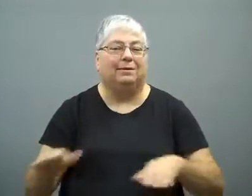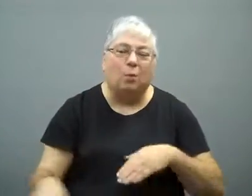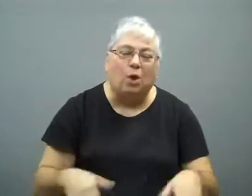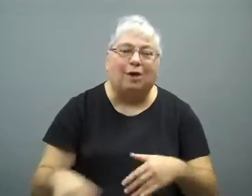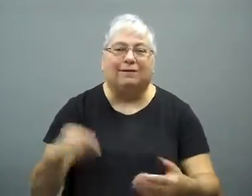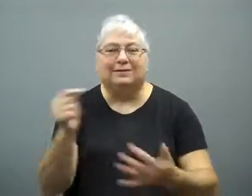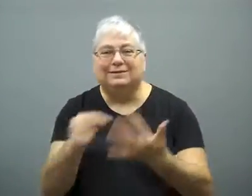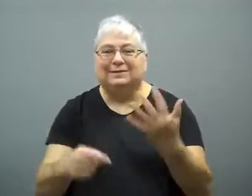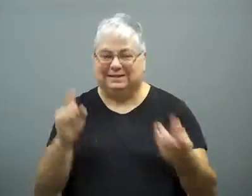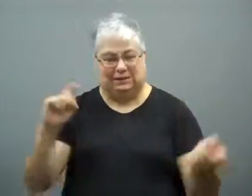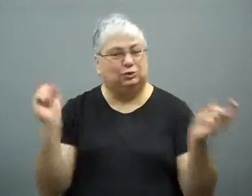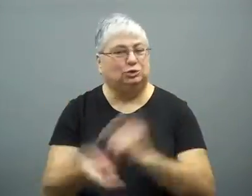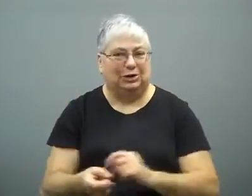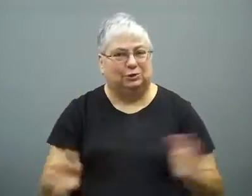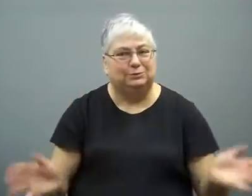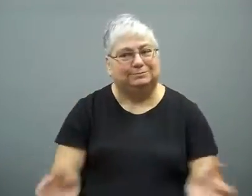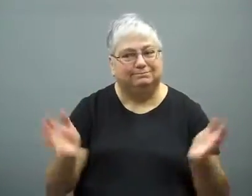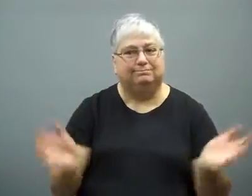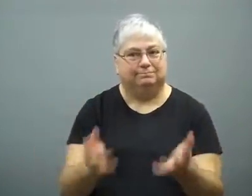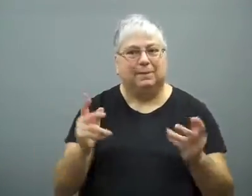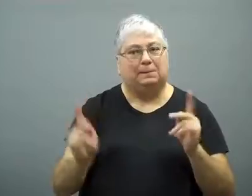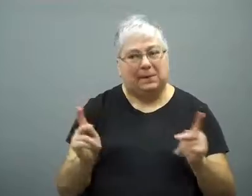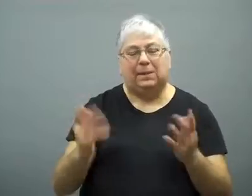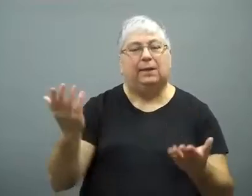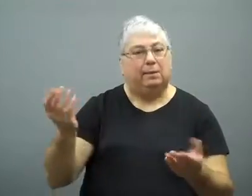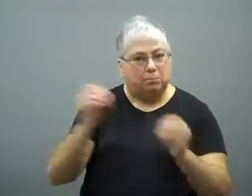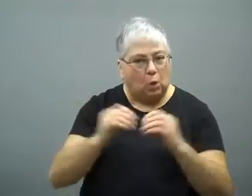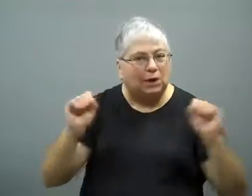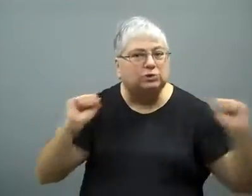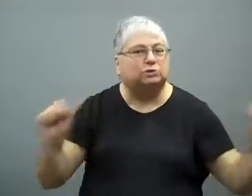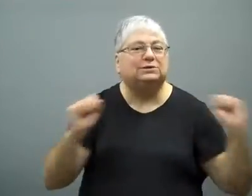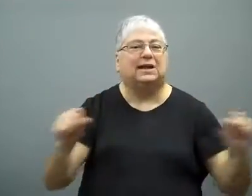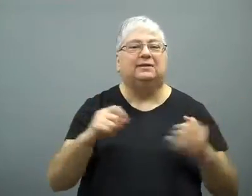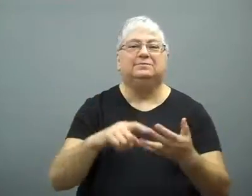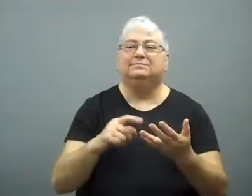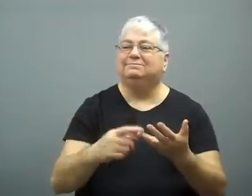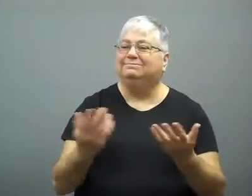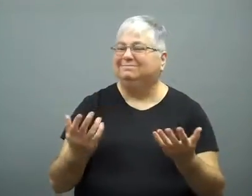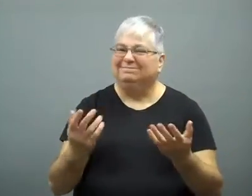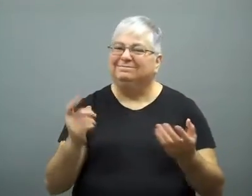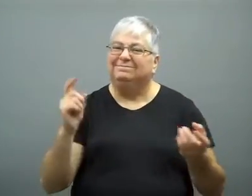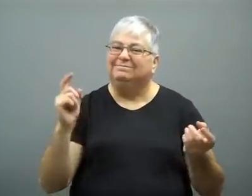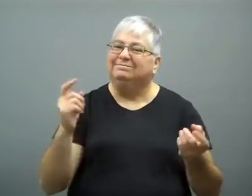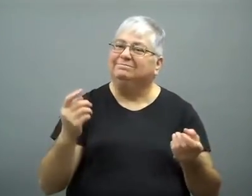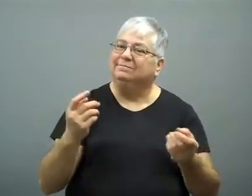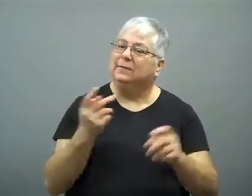People should be encouraged to walk and exercise more.